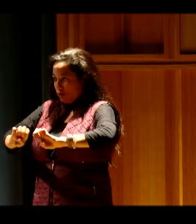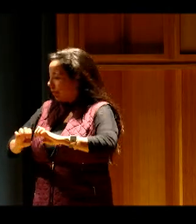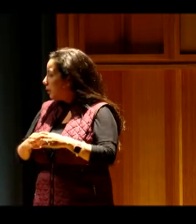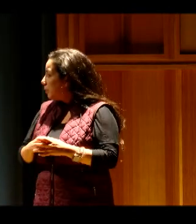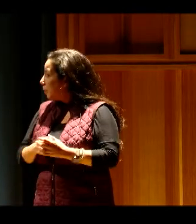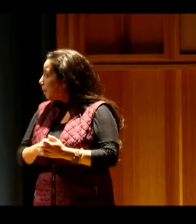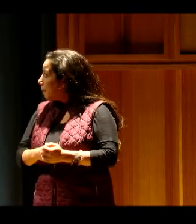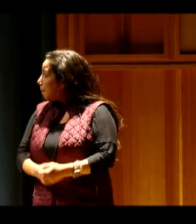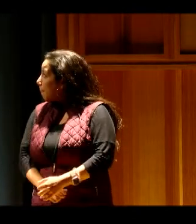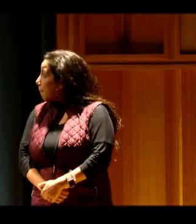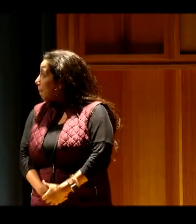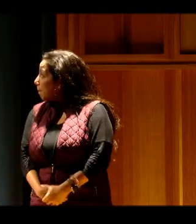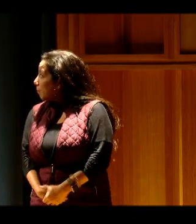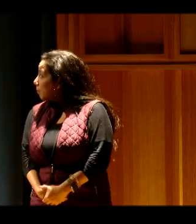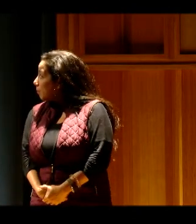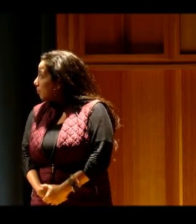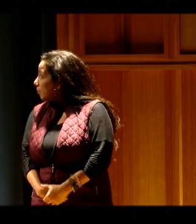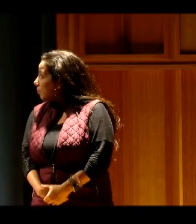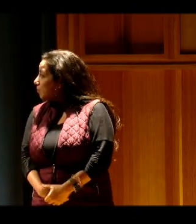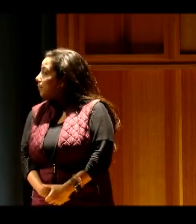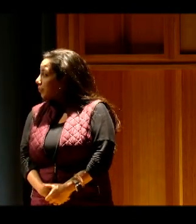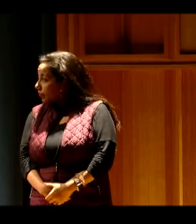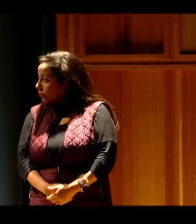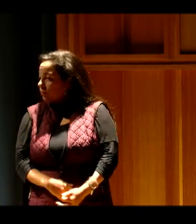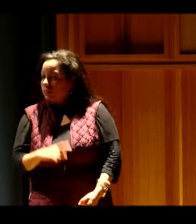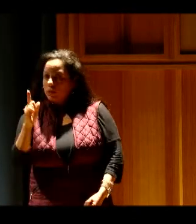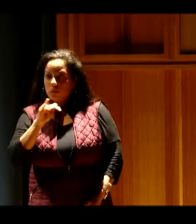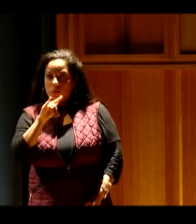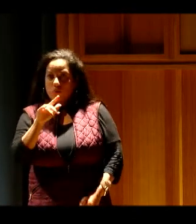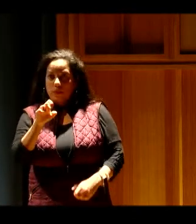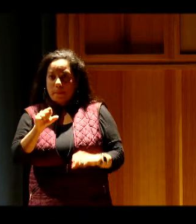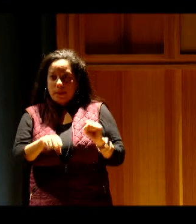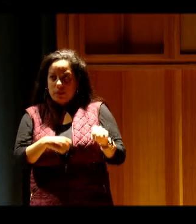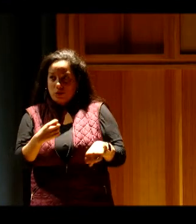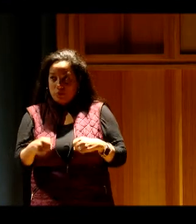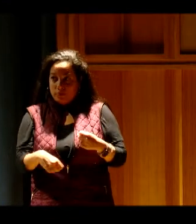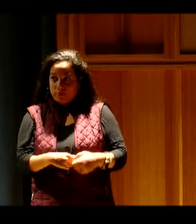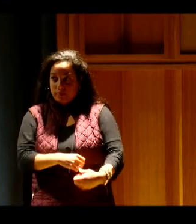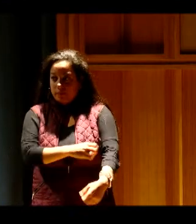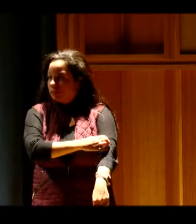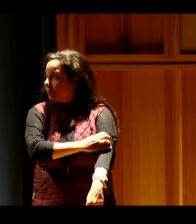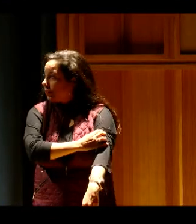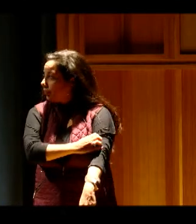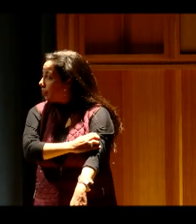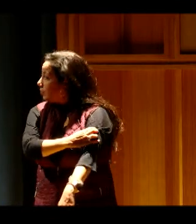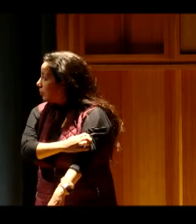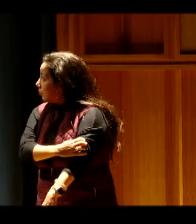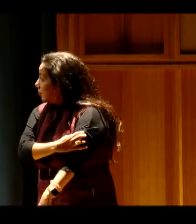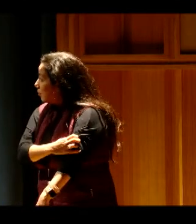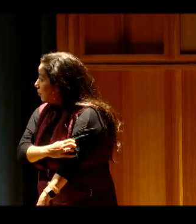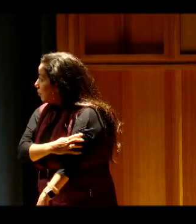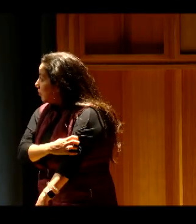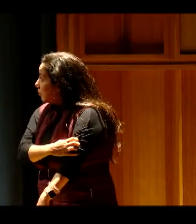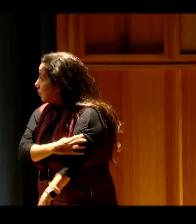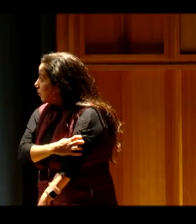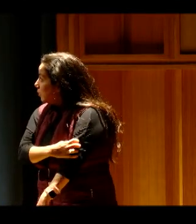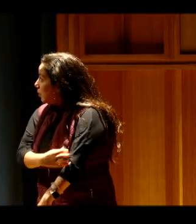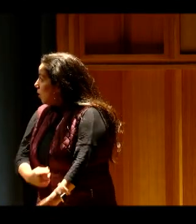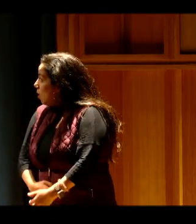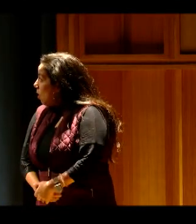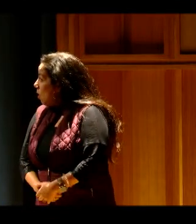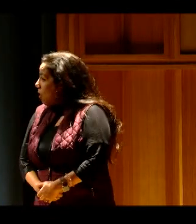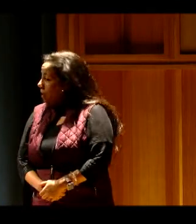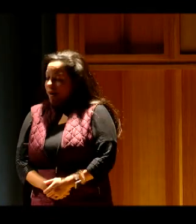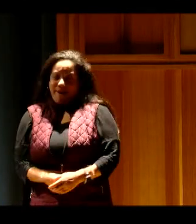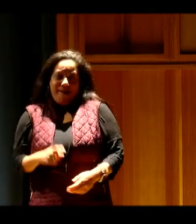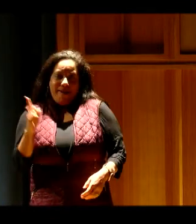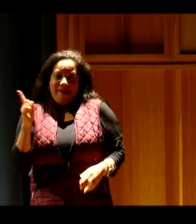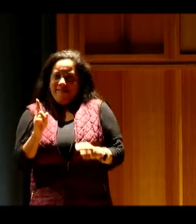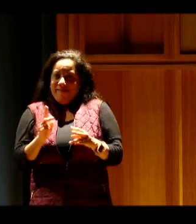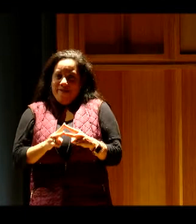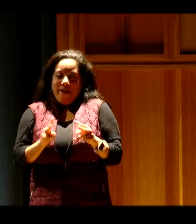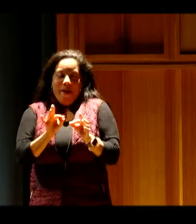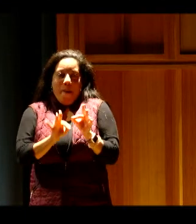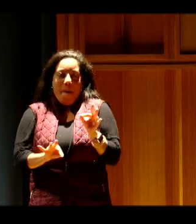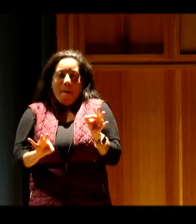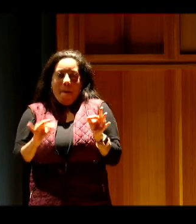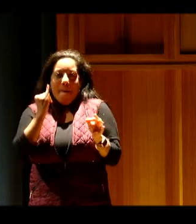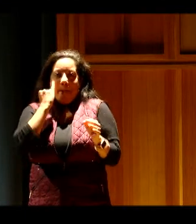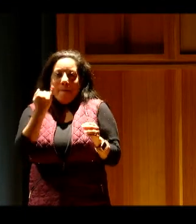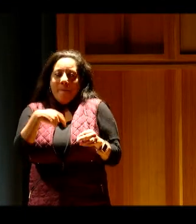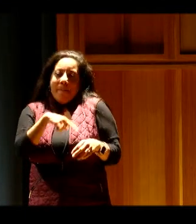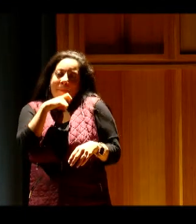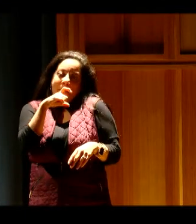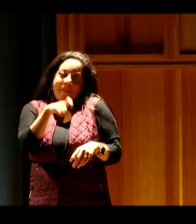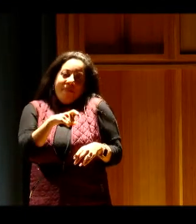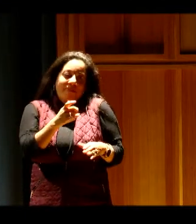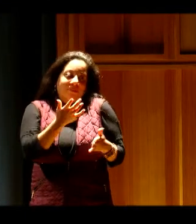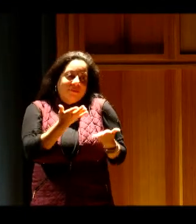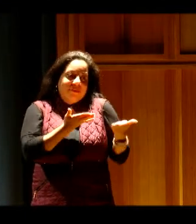So Julie's Bicycle we have a very simple idea of that. Actually we just need to serve creative climate action.